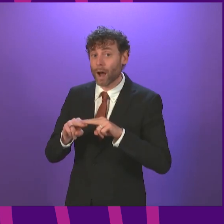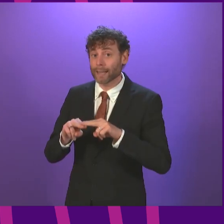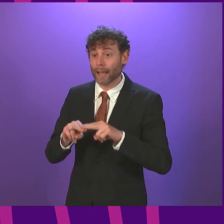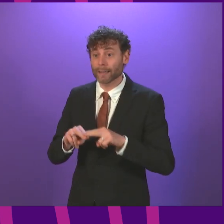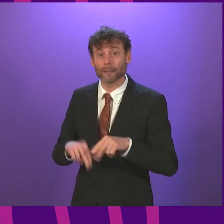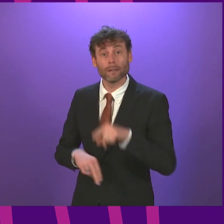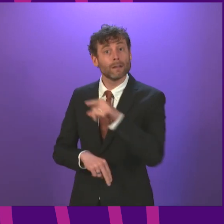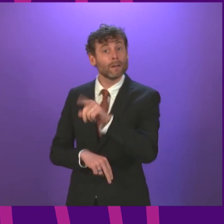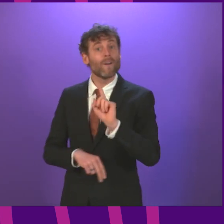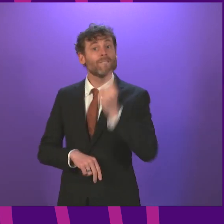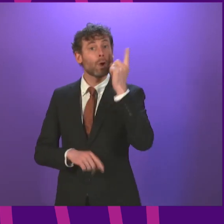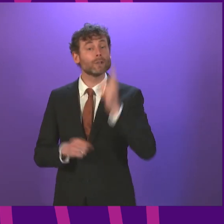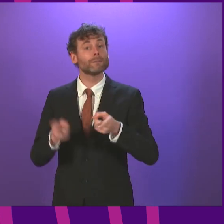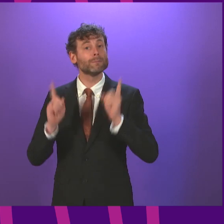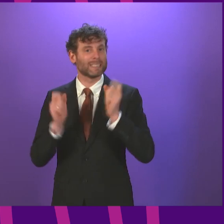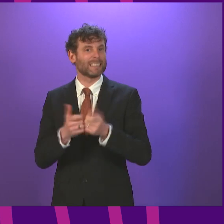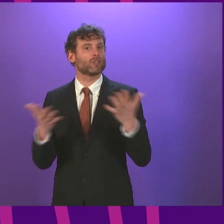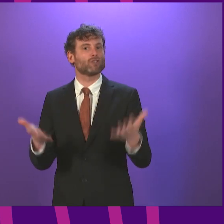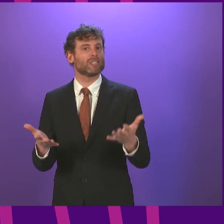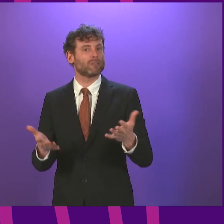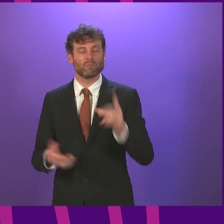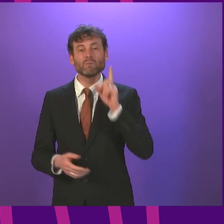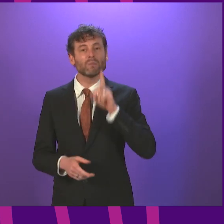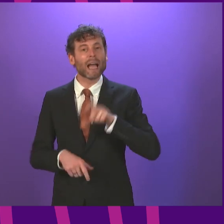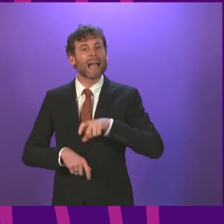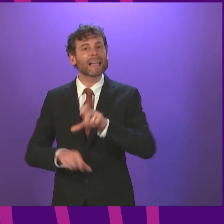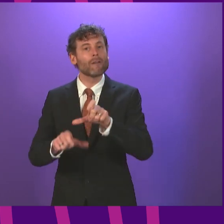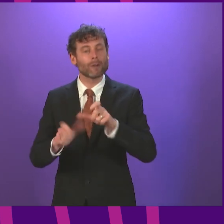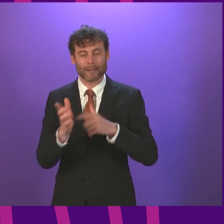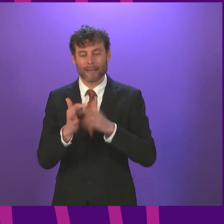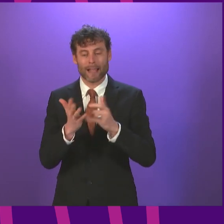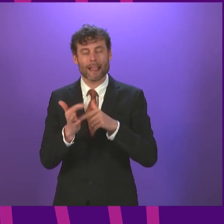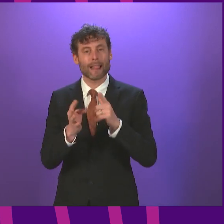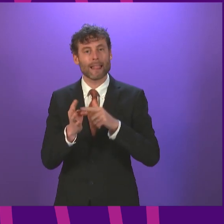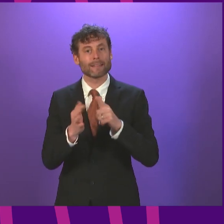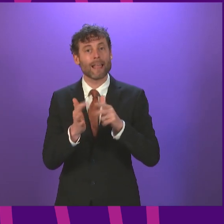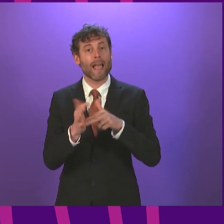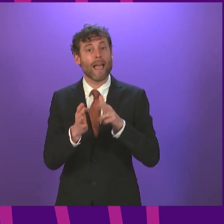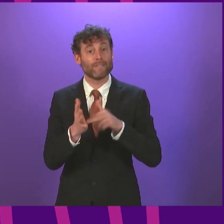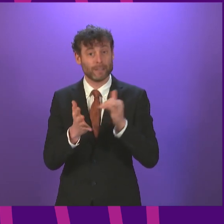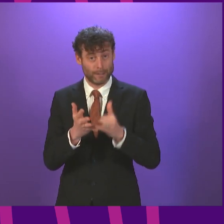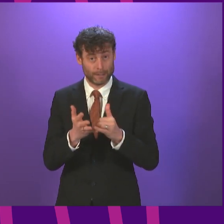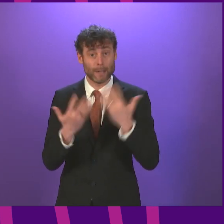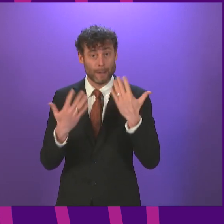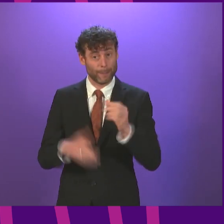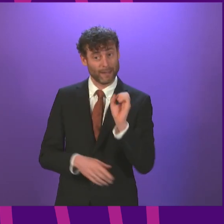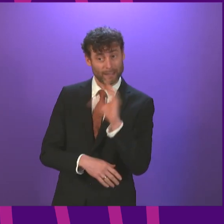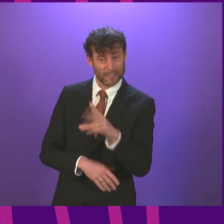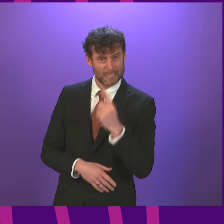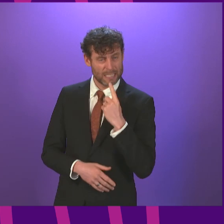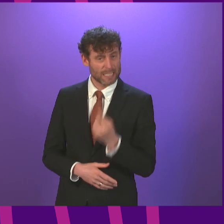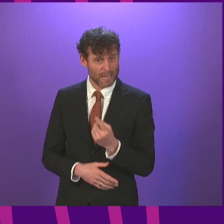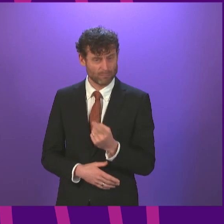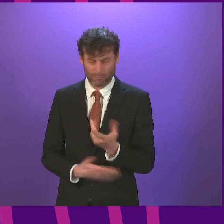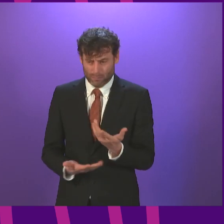that advice. We know that because Leslie Evans sent a note that said that she and the First Minister were unclear about what had changed since the previous notes and the first ministerial